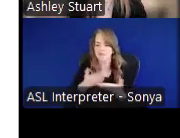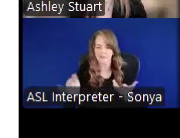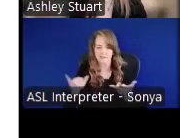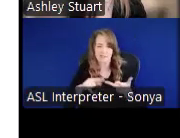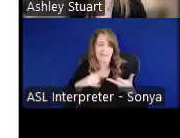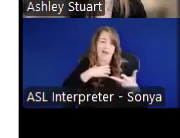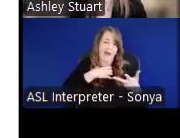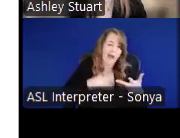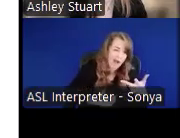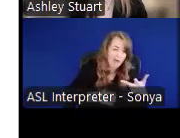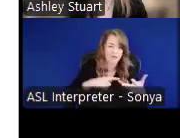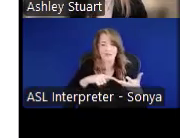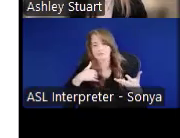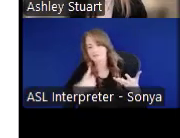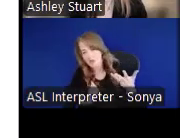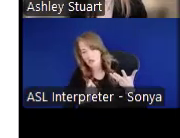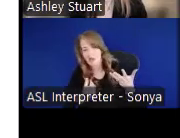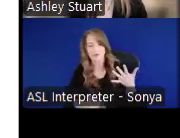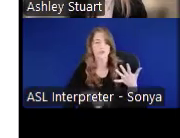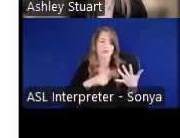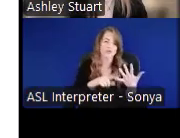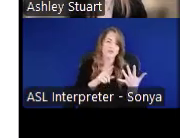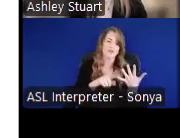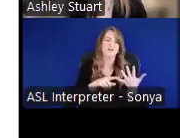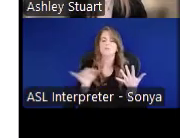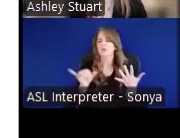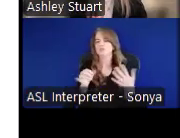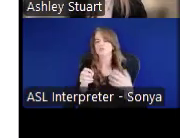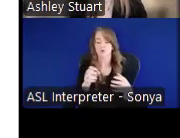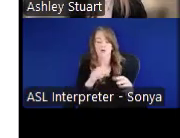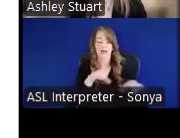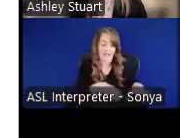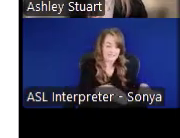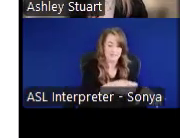or tired, as well as transitions between activities, especially